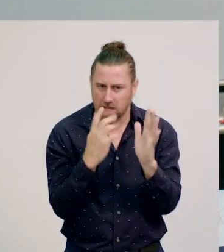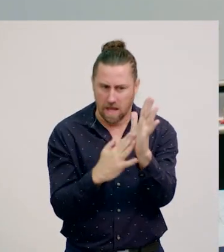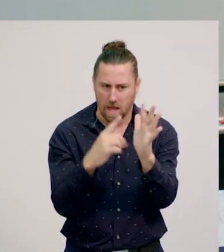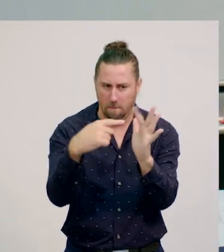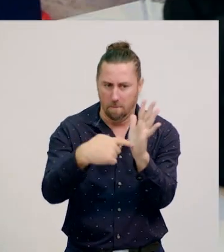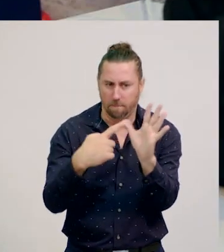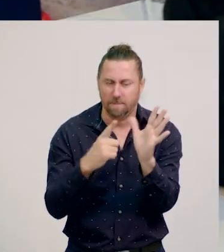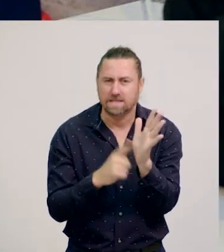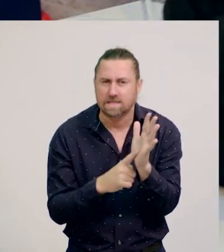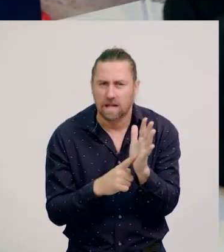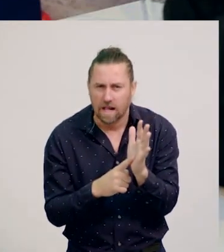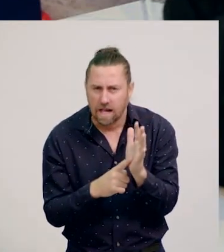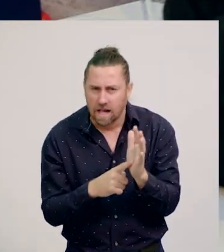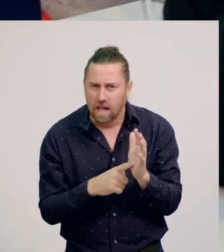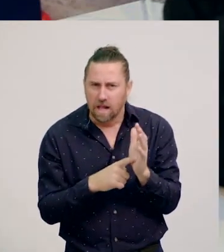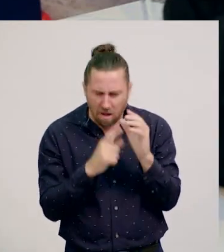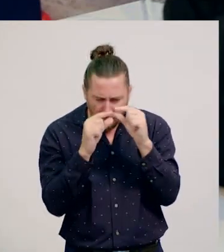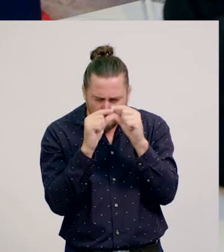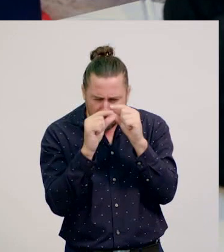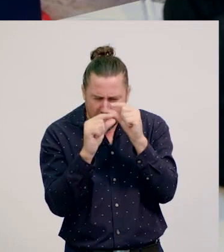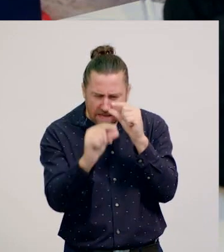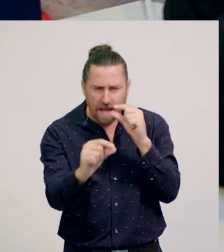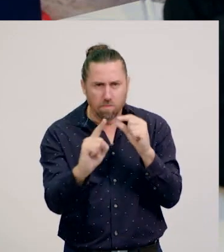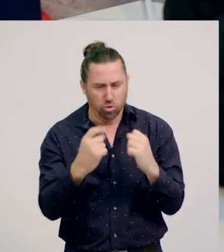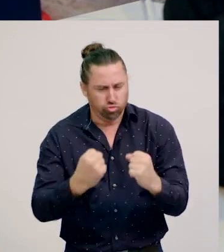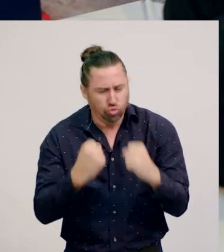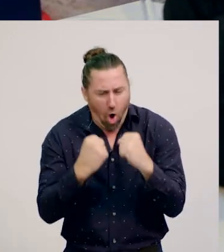we take a closer look at which materials are best for the things that we make.